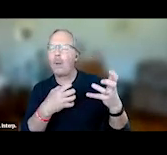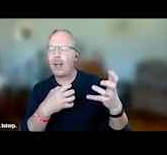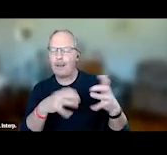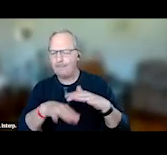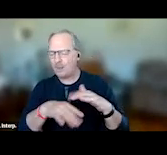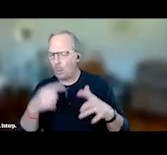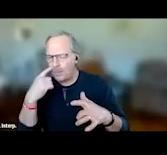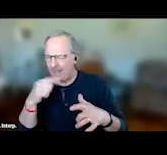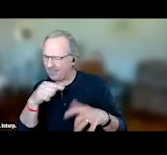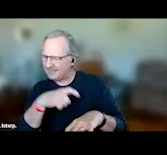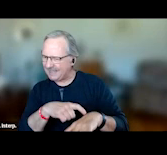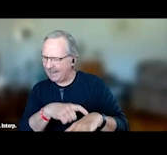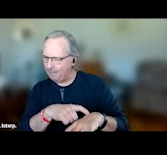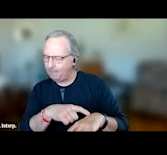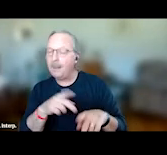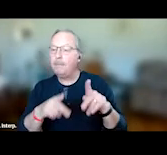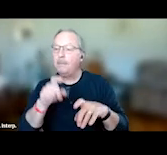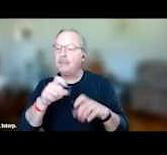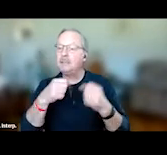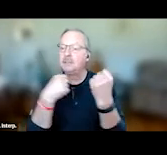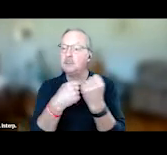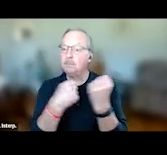And remember, people need support and hope to grow.